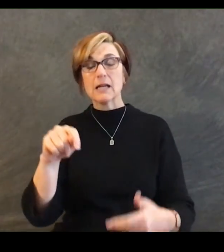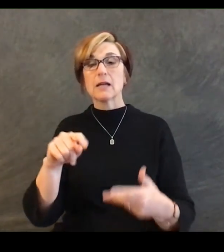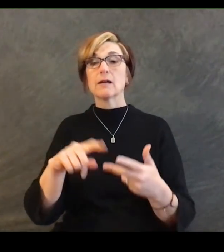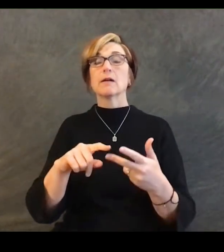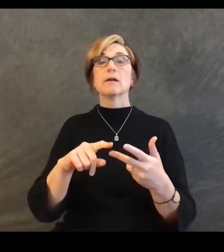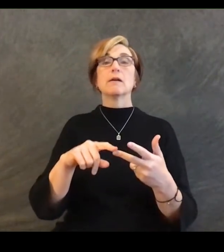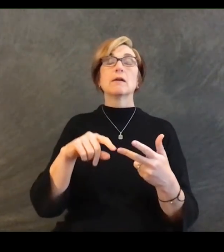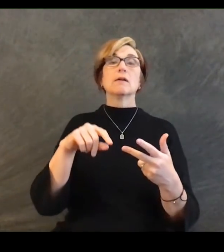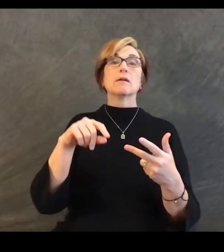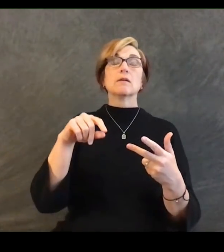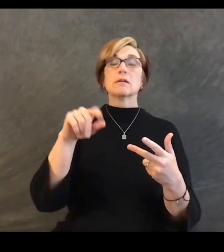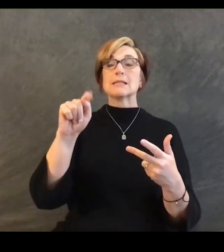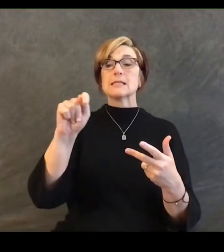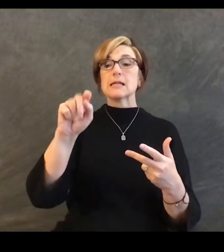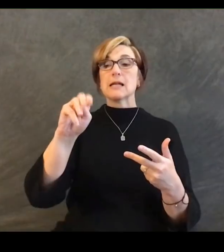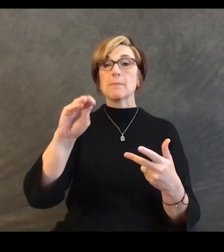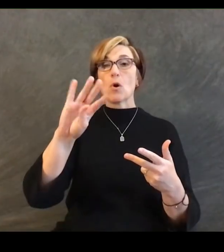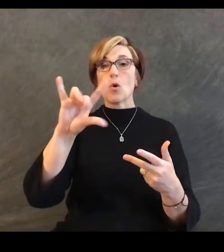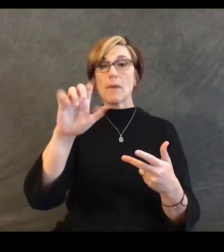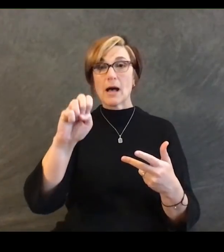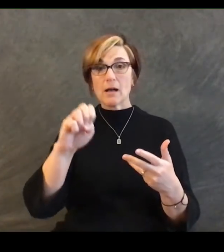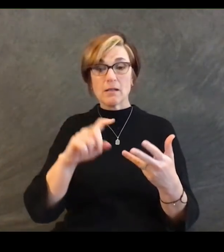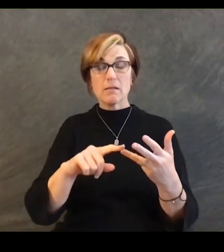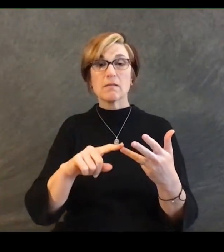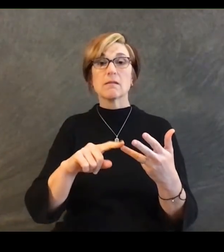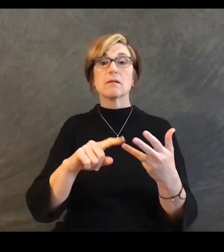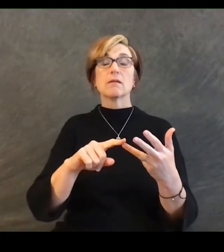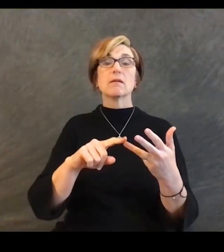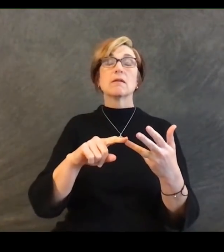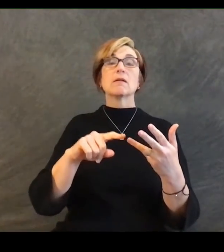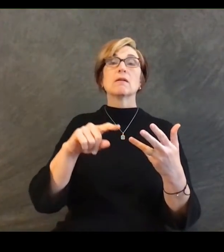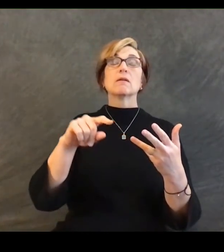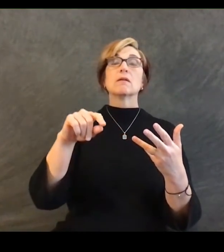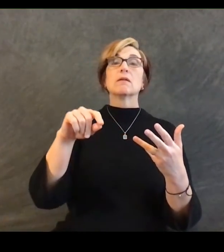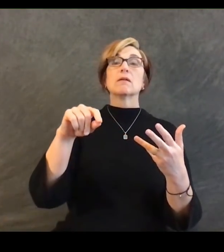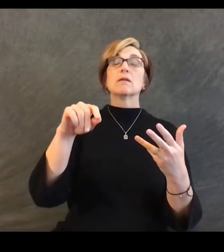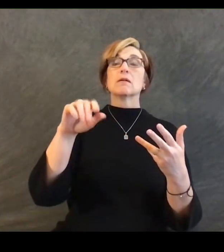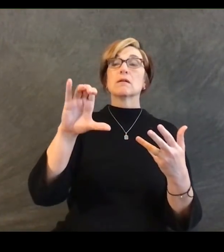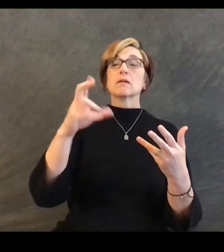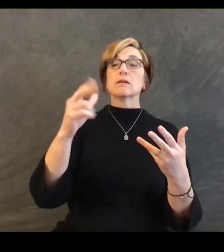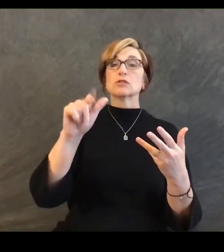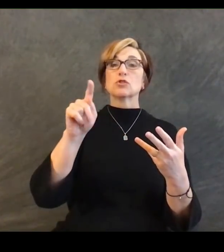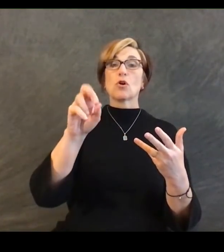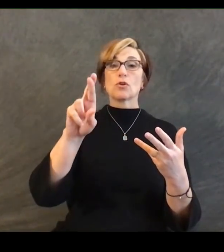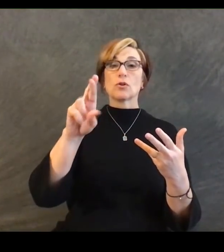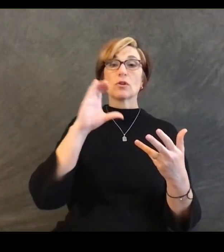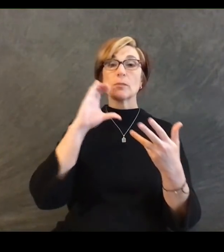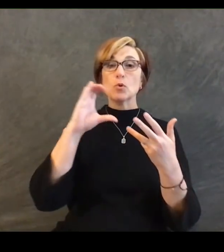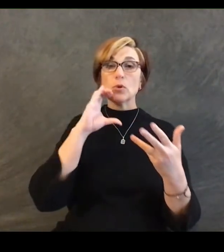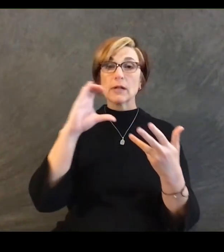of t-mobile Thomas Rutledge of Charter Communications Brian Roberts